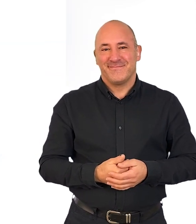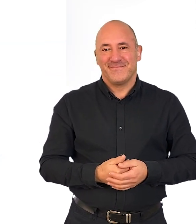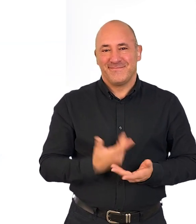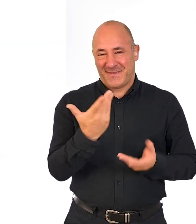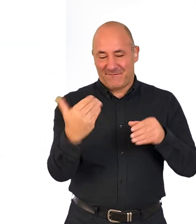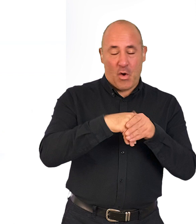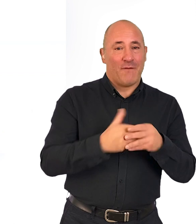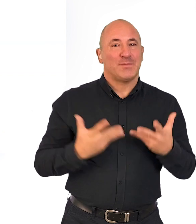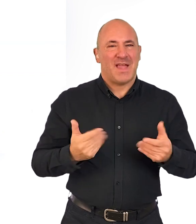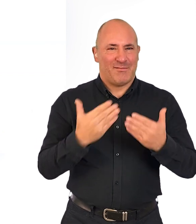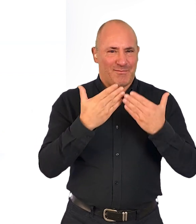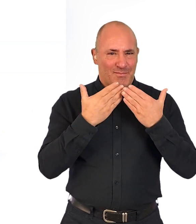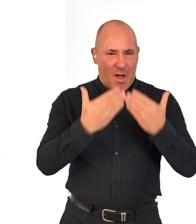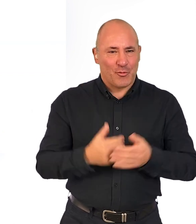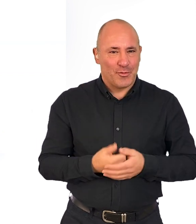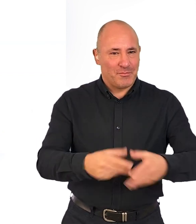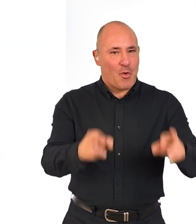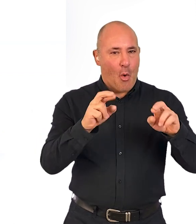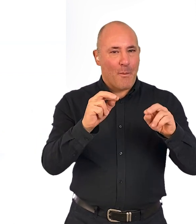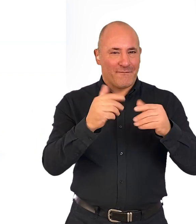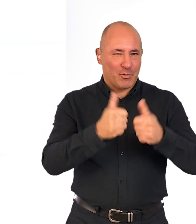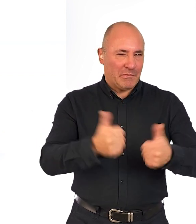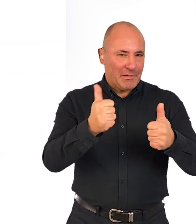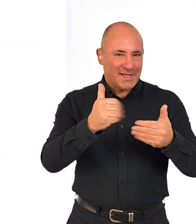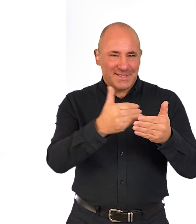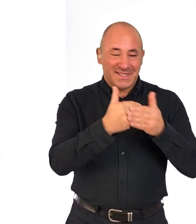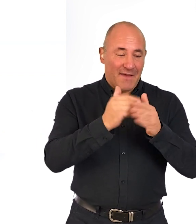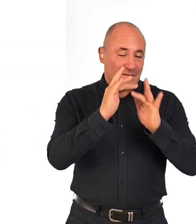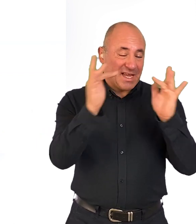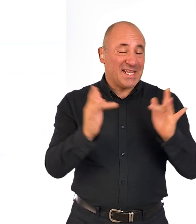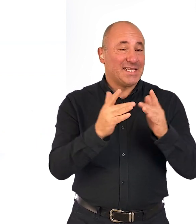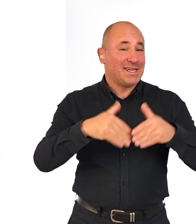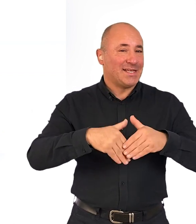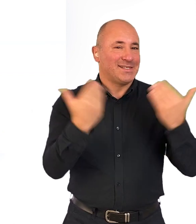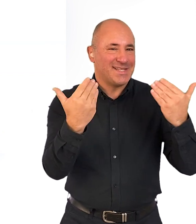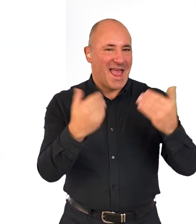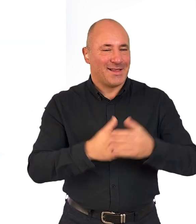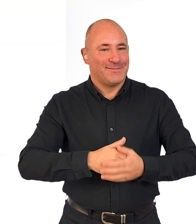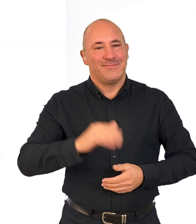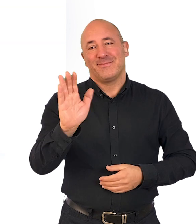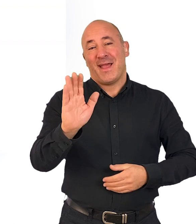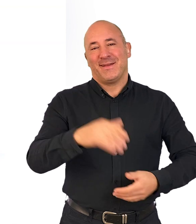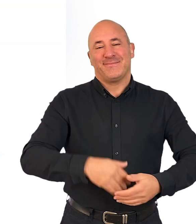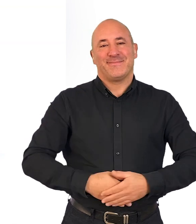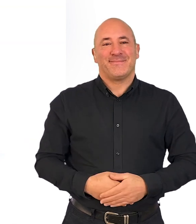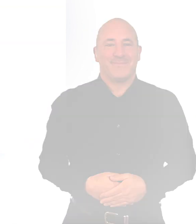Thank you very much for taking part today and we hope you have a great Safer Internet Day. Goodbye.